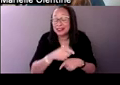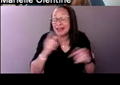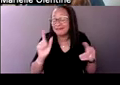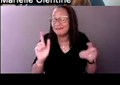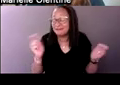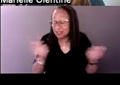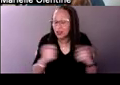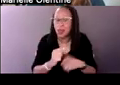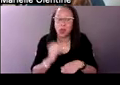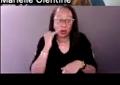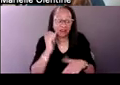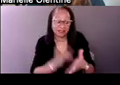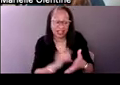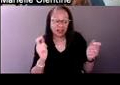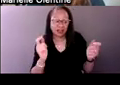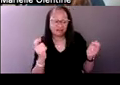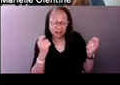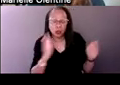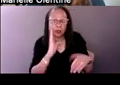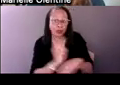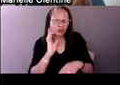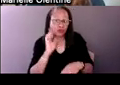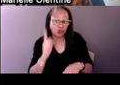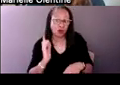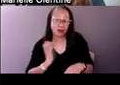real or what's useful for one filmmaker might not be